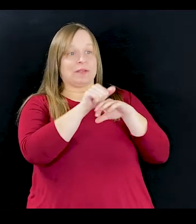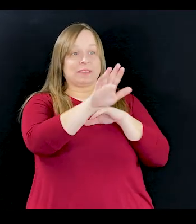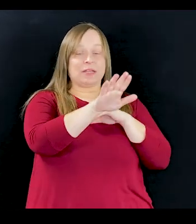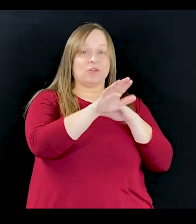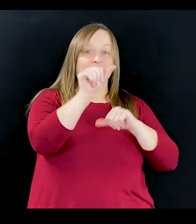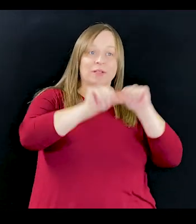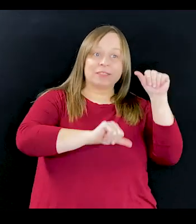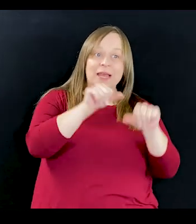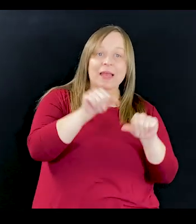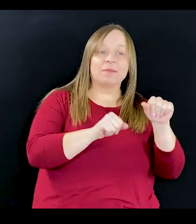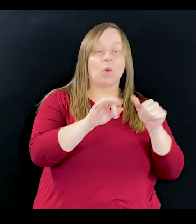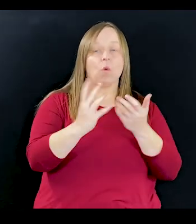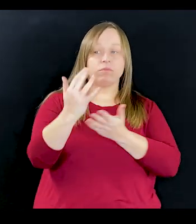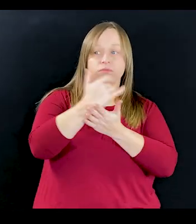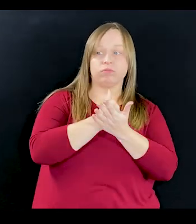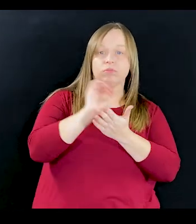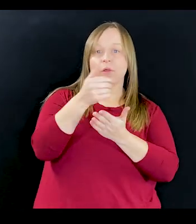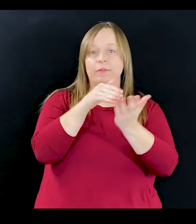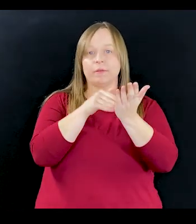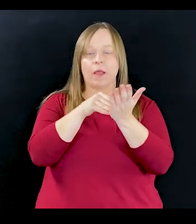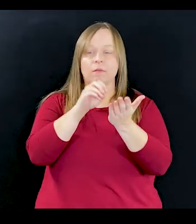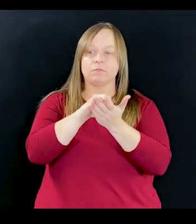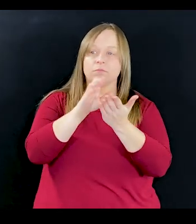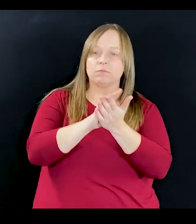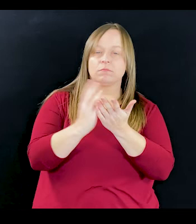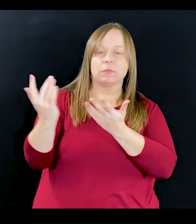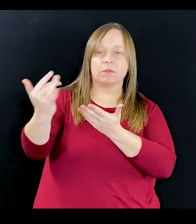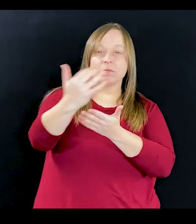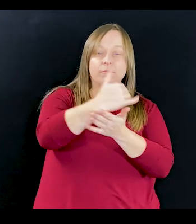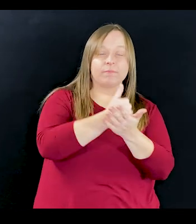to send you for an assessment or if you need to get other documentation.